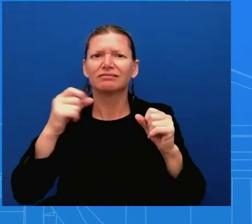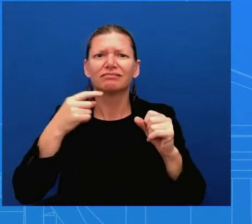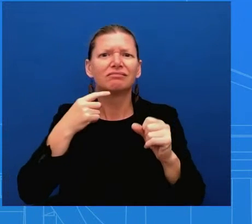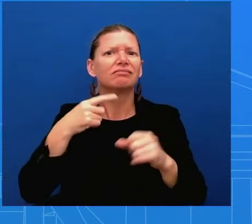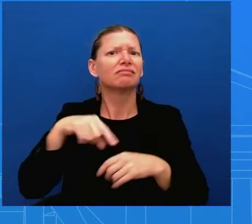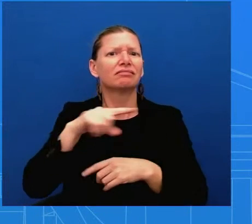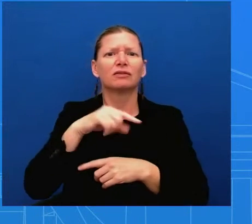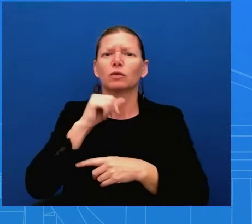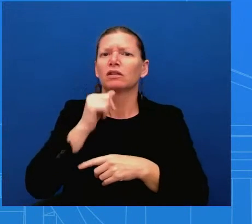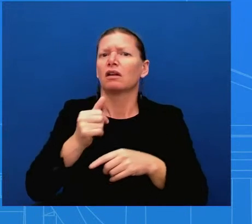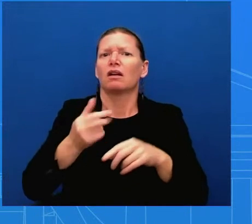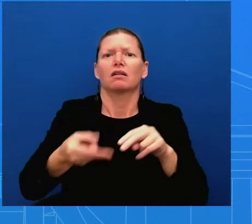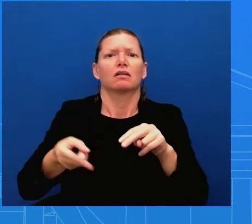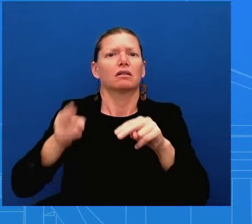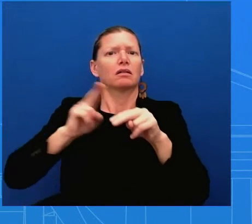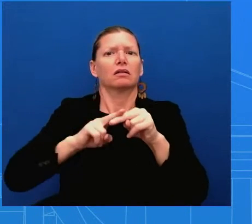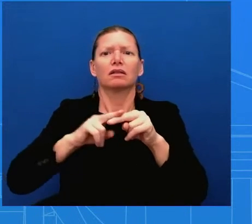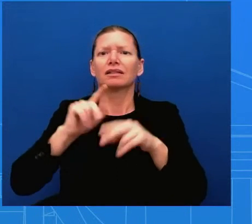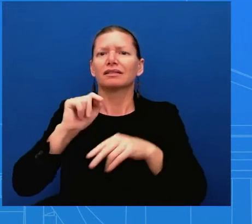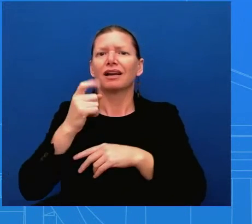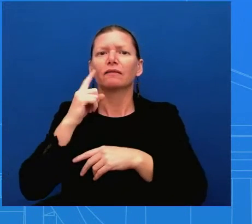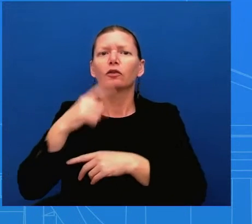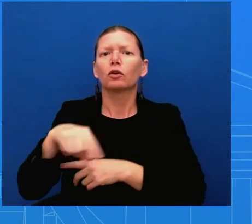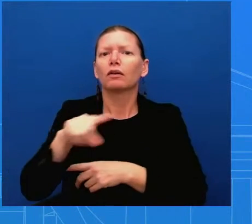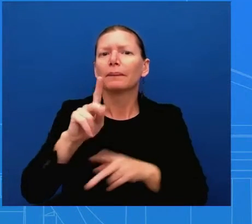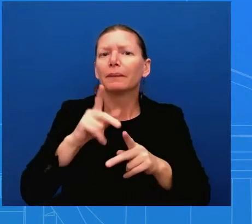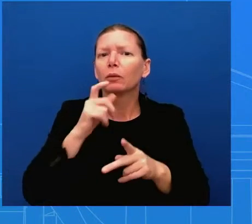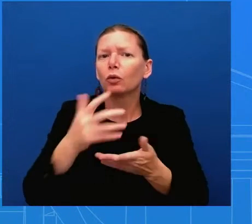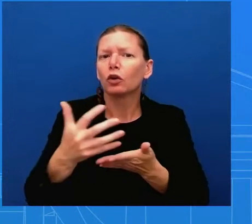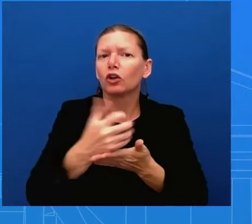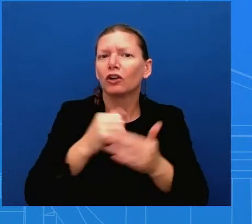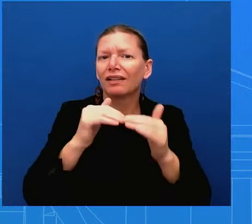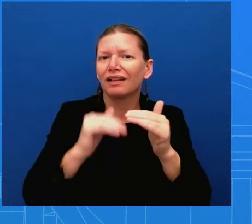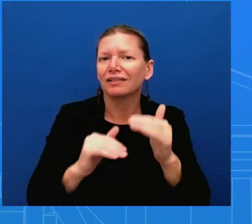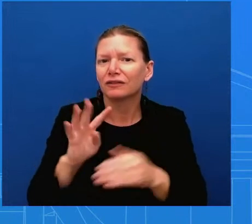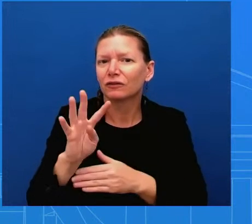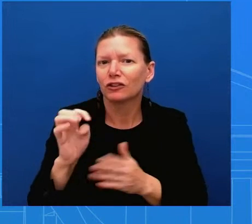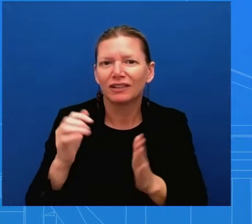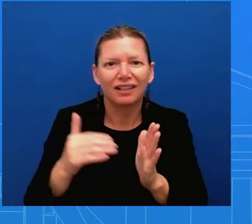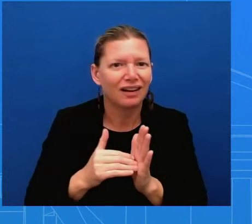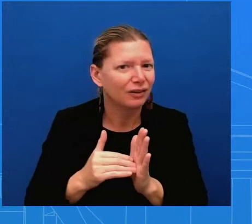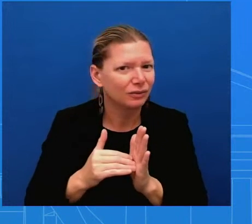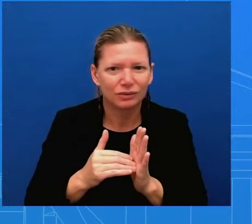That is what the President has said. Warren Buffett pretty much agrees with us. We agree, obviously, with him.